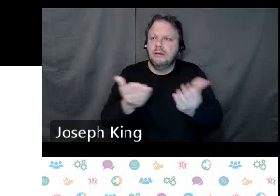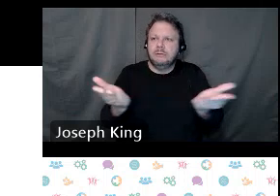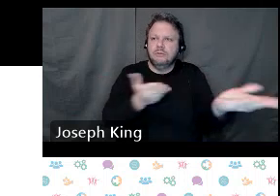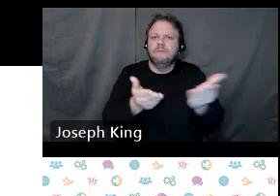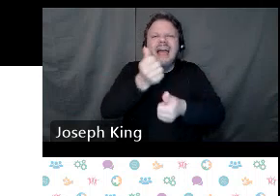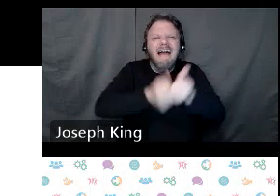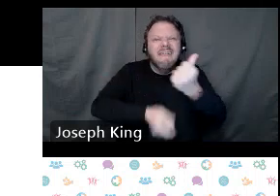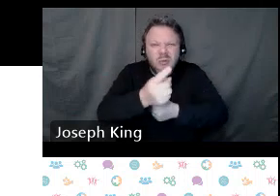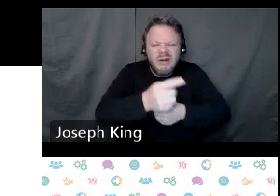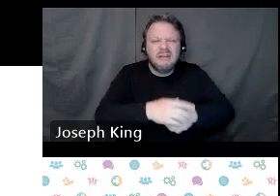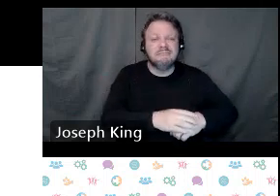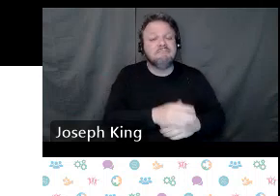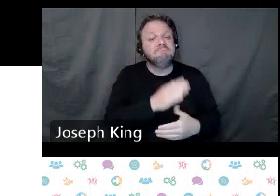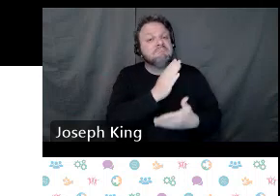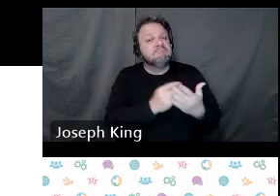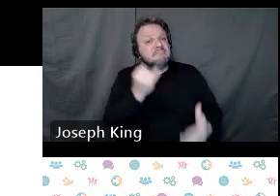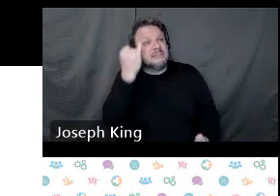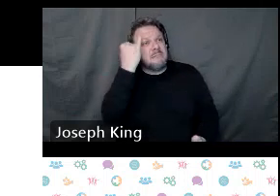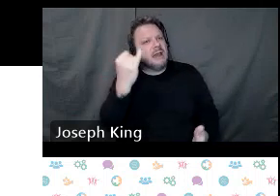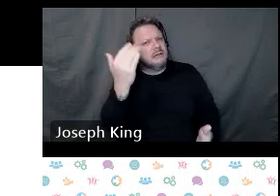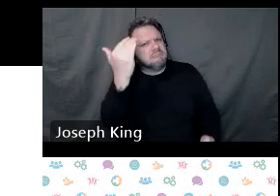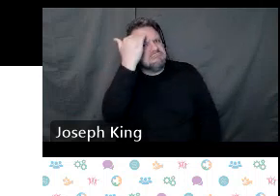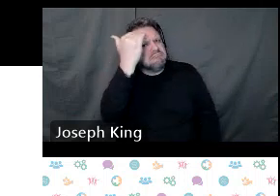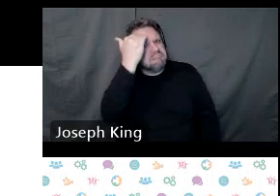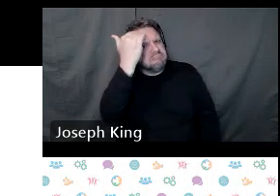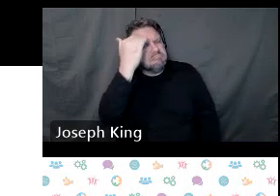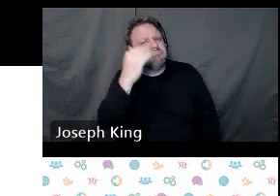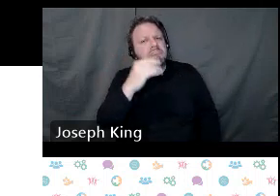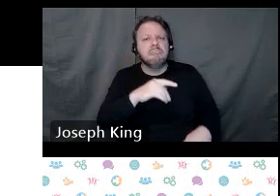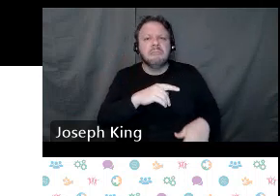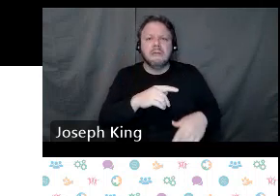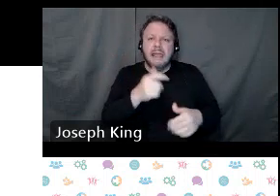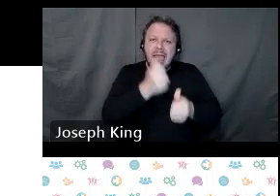While some ideas may be familiar, each time we revisit them,